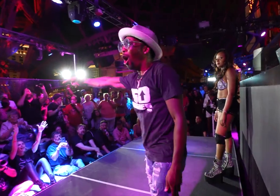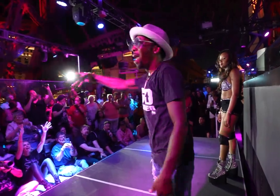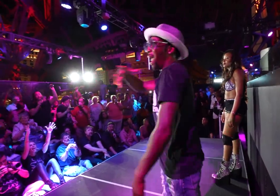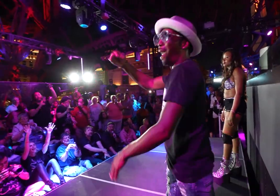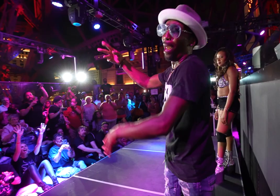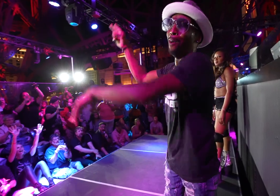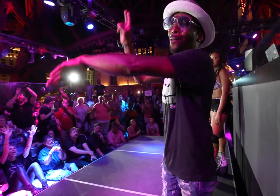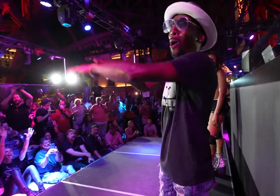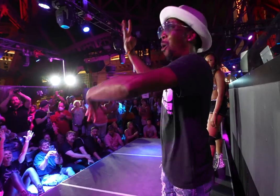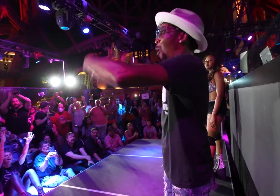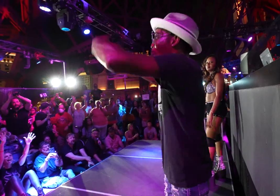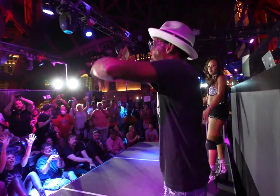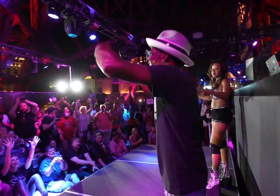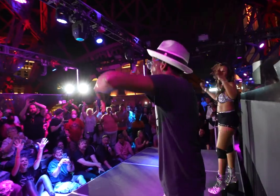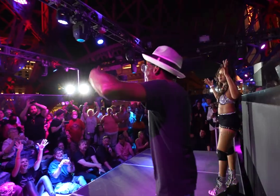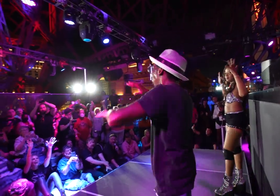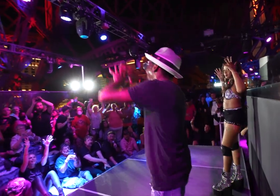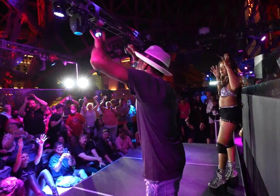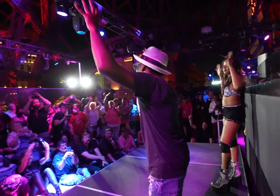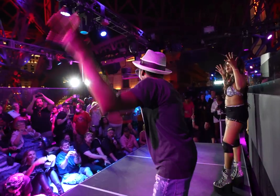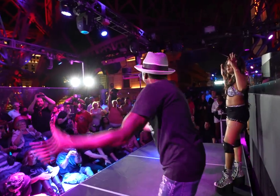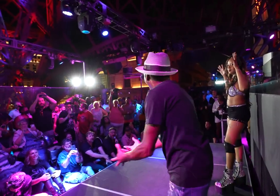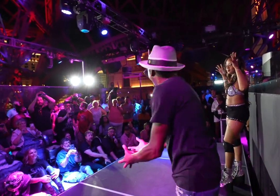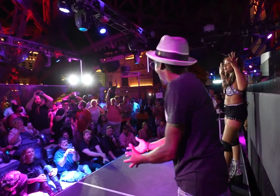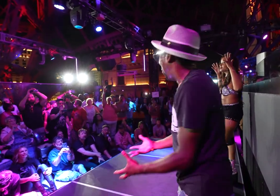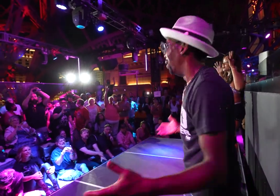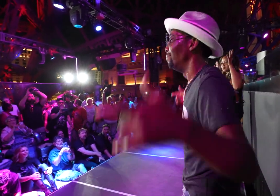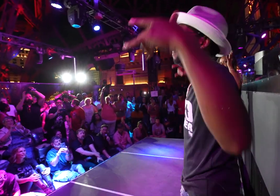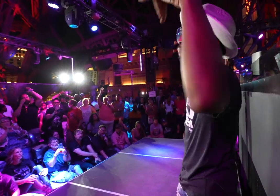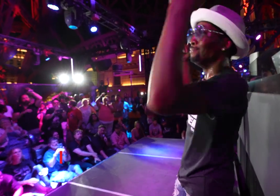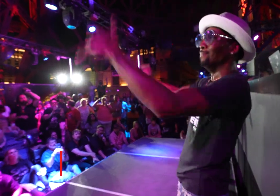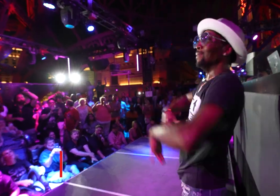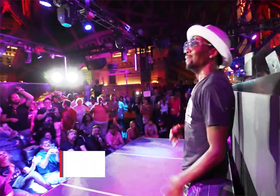And of course, Wawa's World!